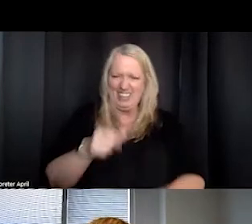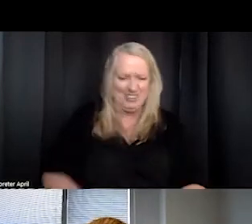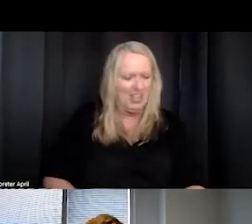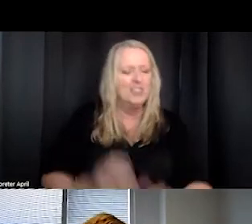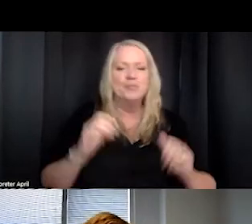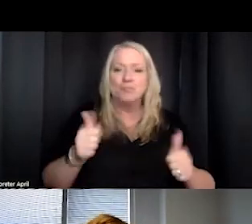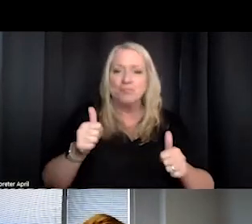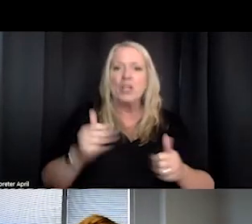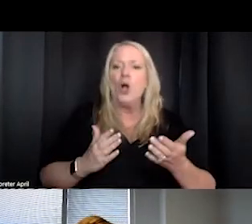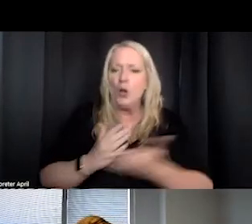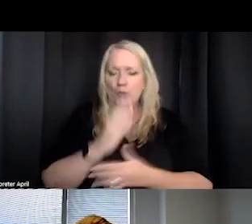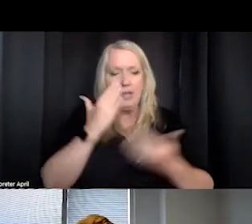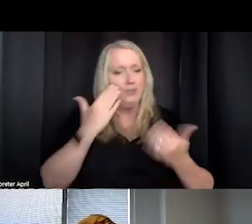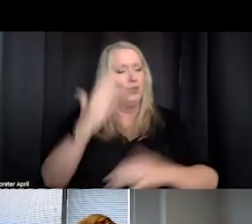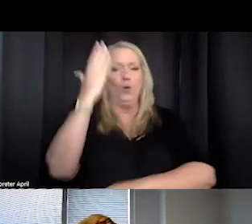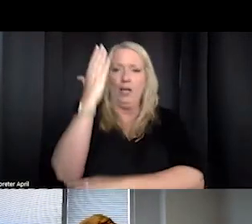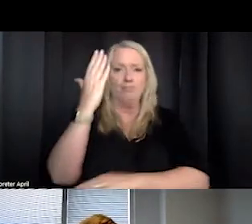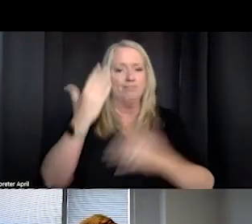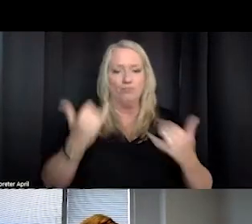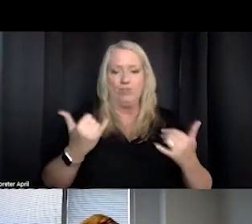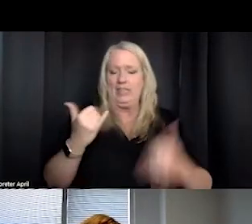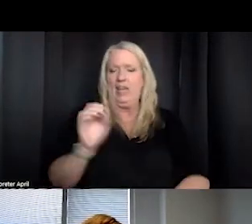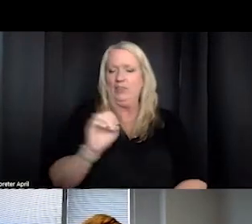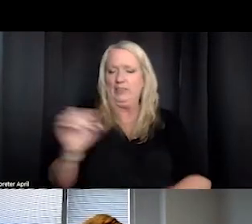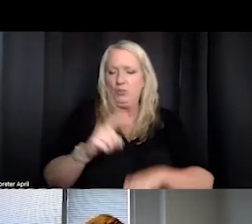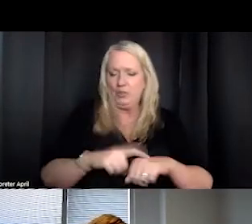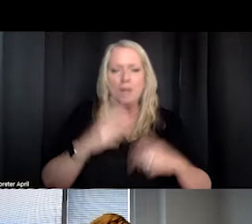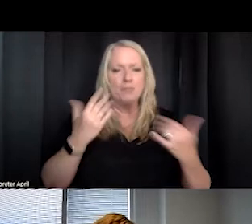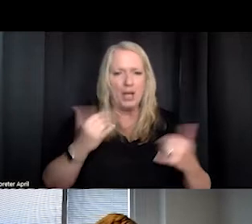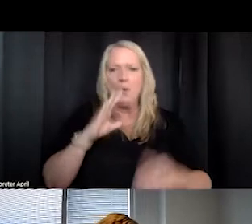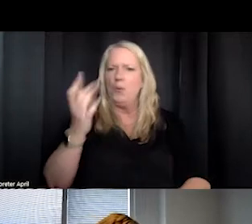00 EASTERN. I KNOW WE HAVE A JAM PACKED AGENDA.